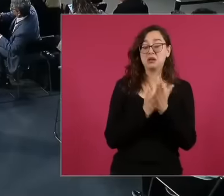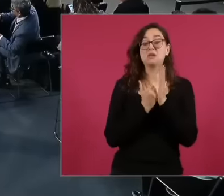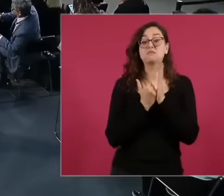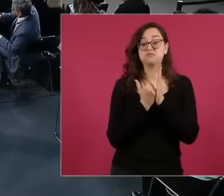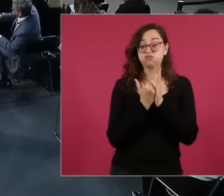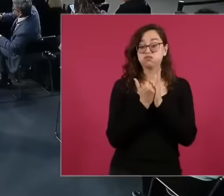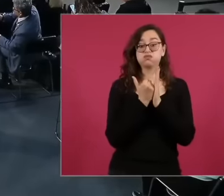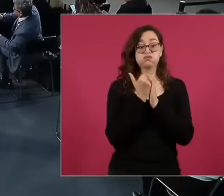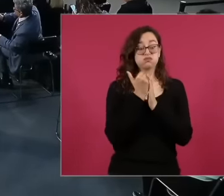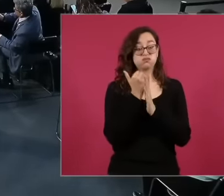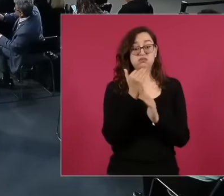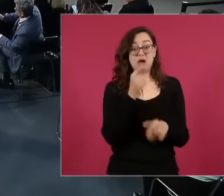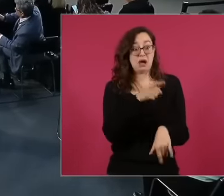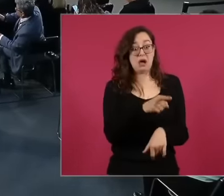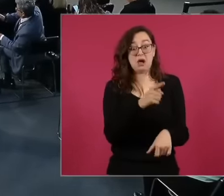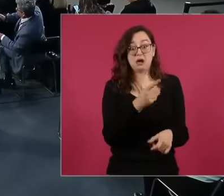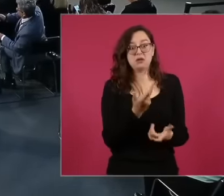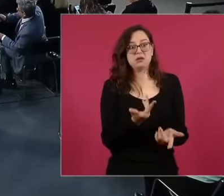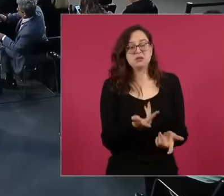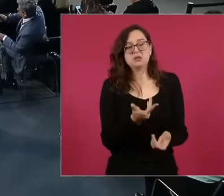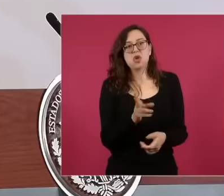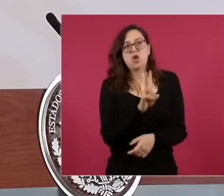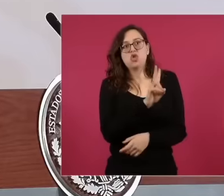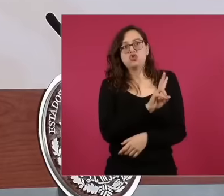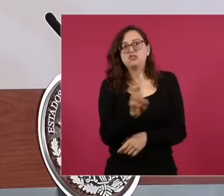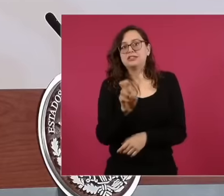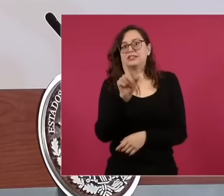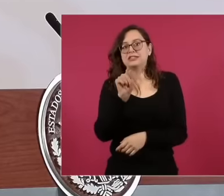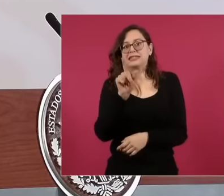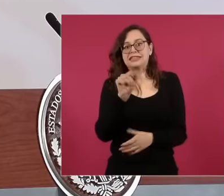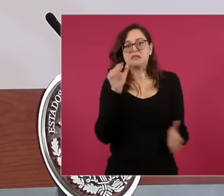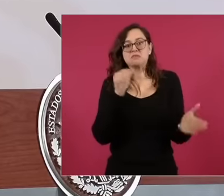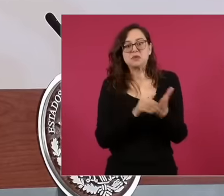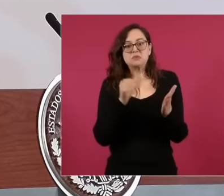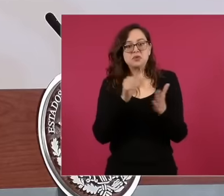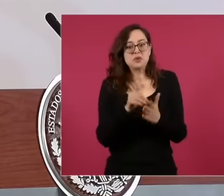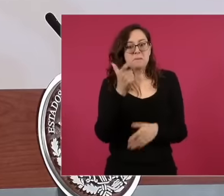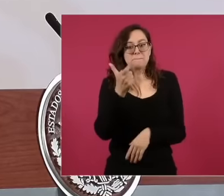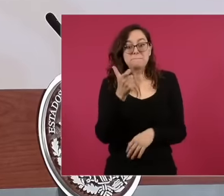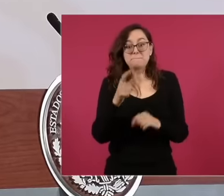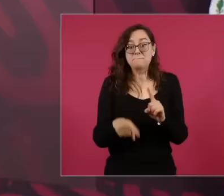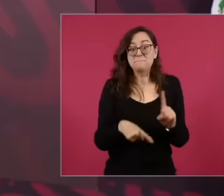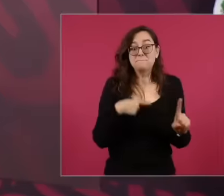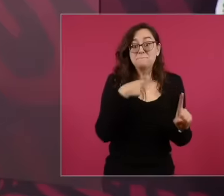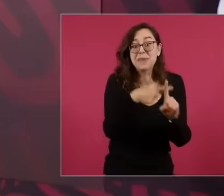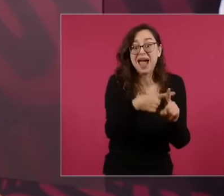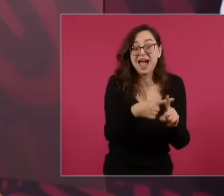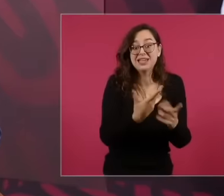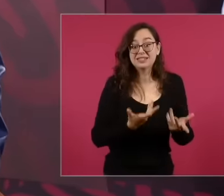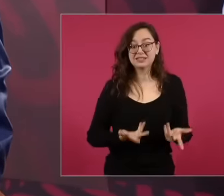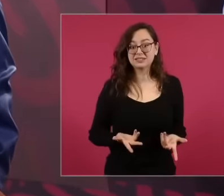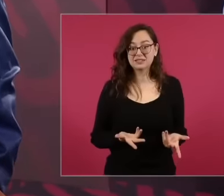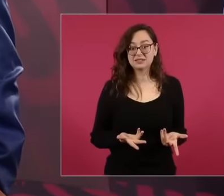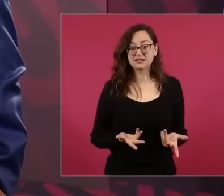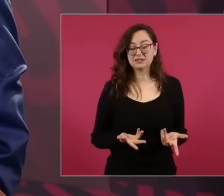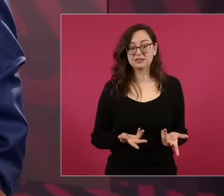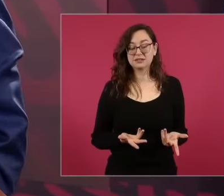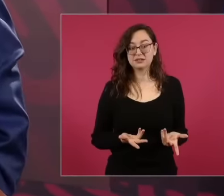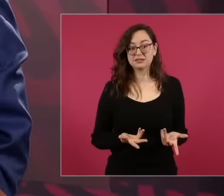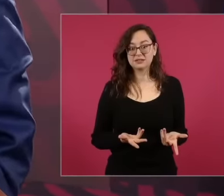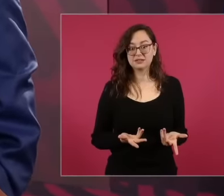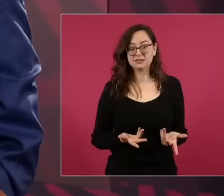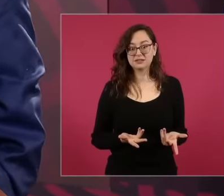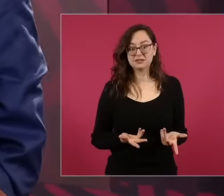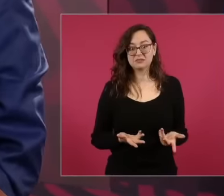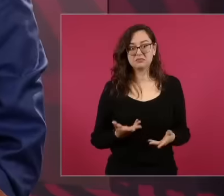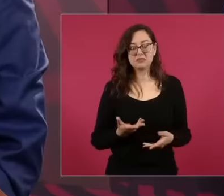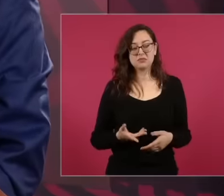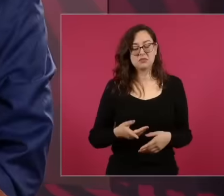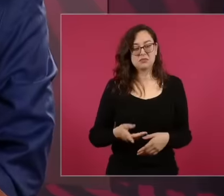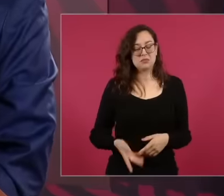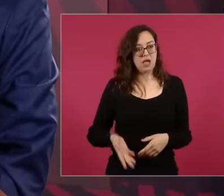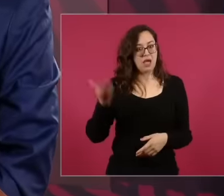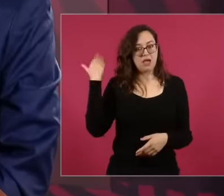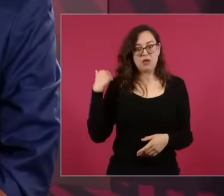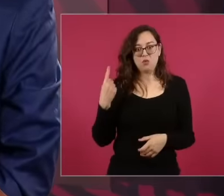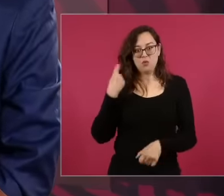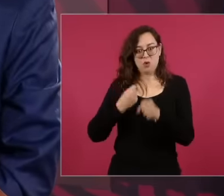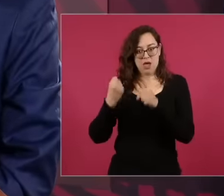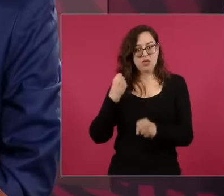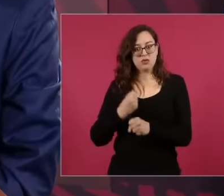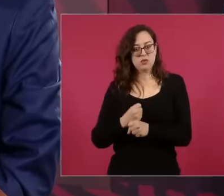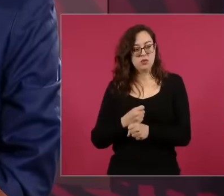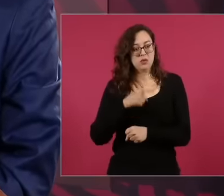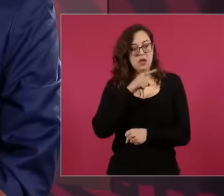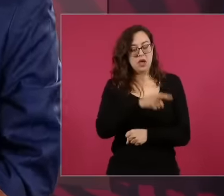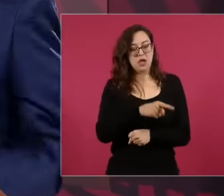record profits 270,000 million pesos last year historic profits so